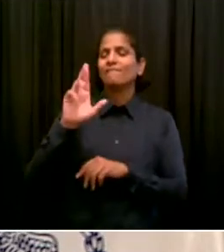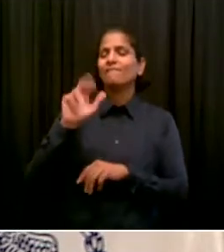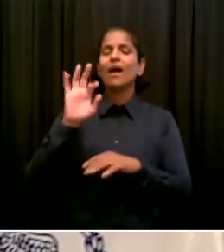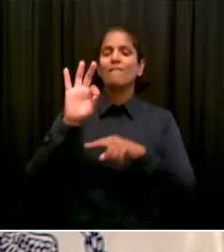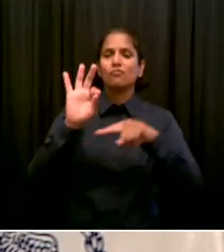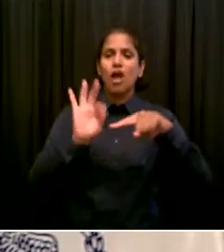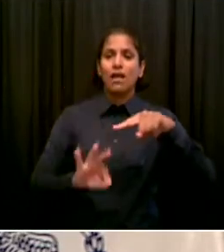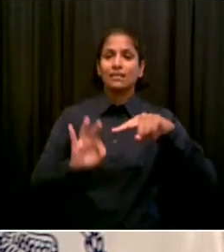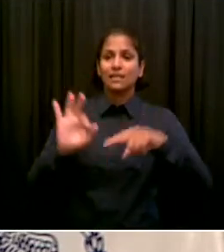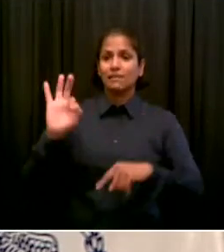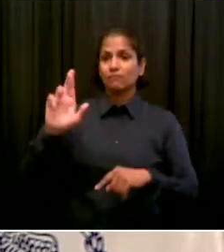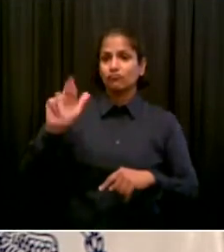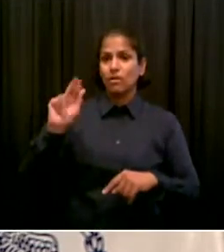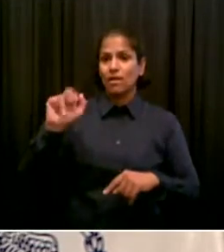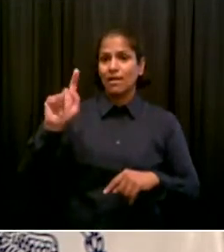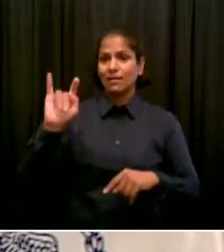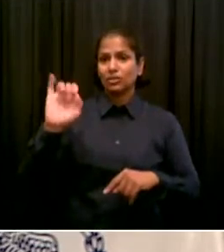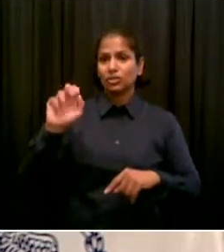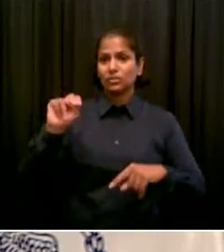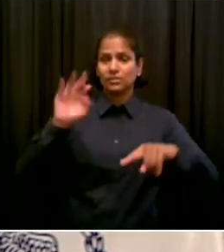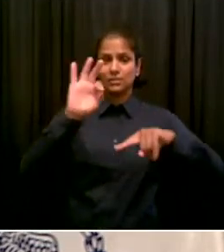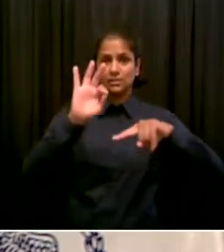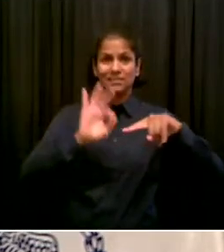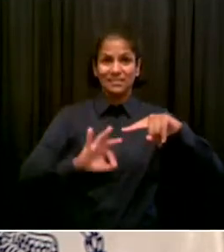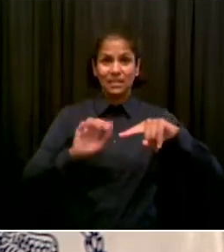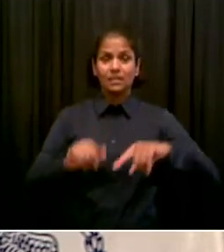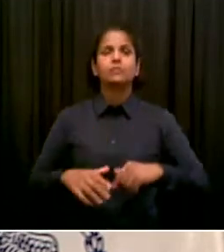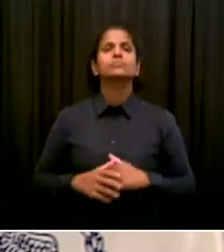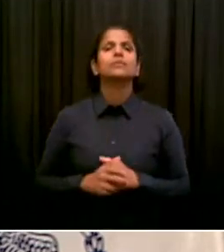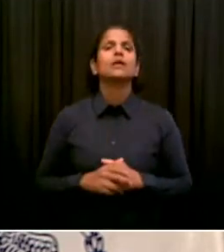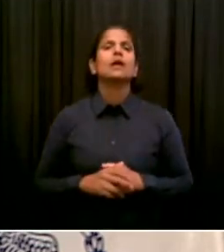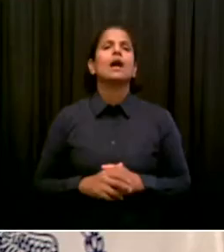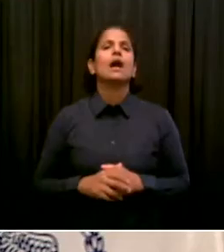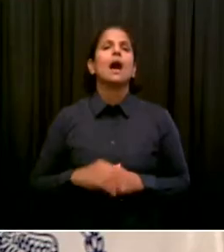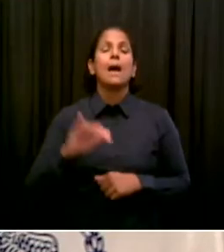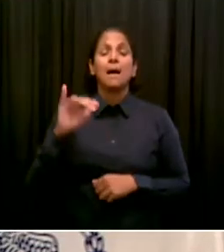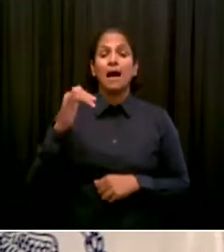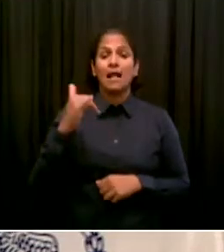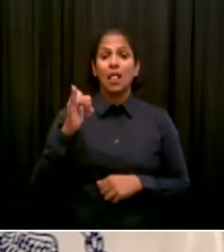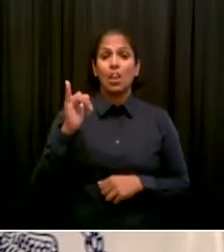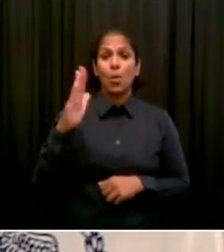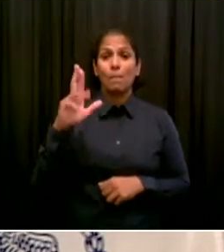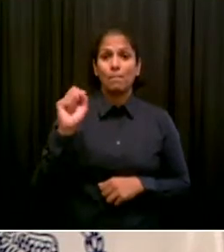THANK YOU, I APPRECIATE THE. THANK YOU TO NEW YORK PUBLIC SCHOOLS FOR TEACHING ME FRACTIONS. I WOULD LIKE TO ASK ABOUT